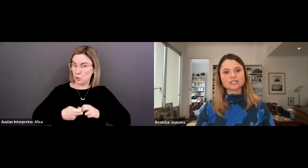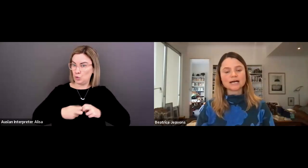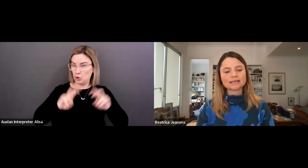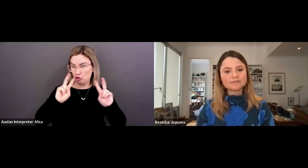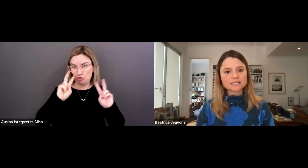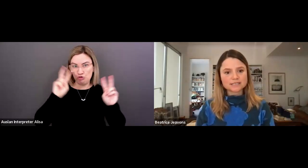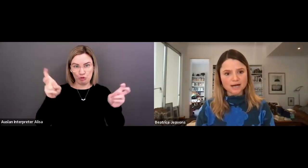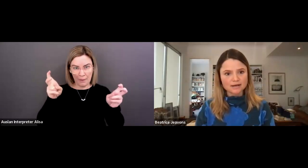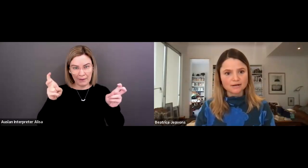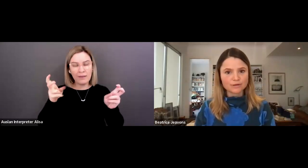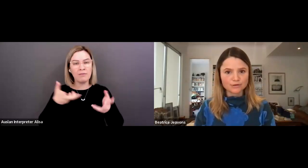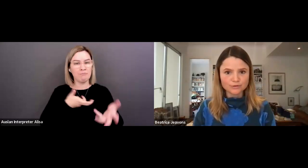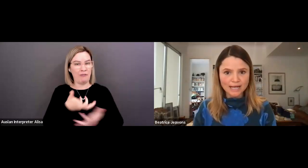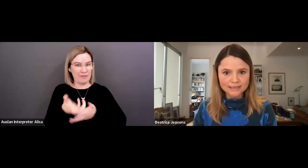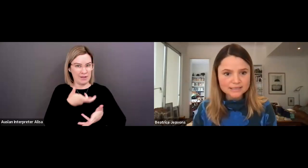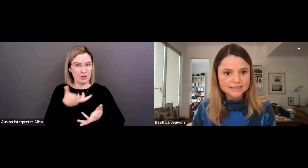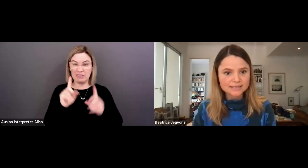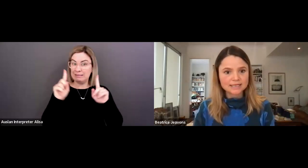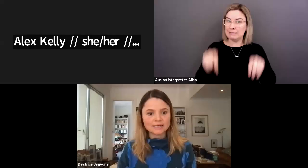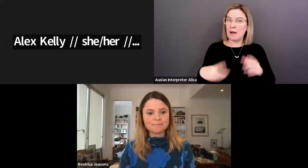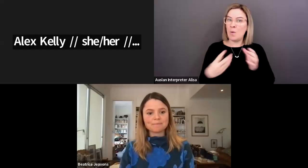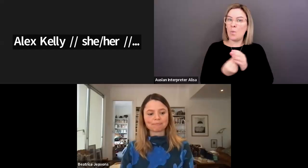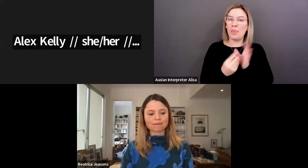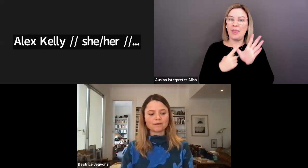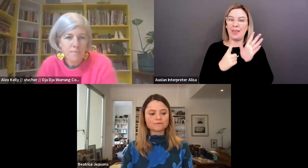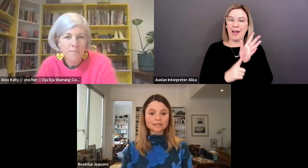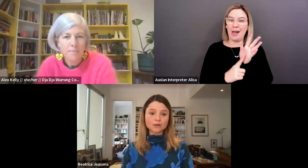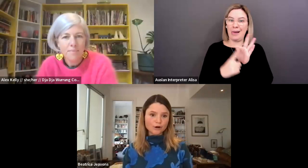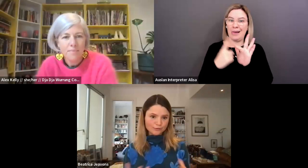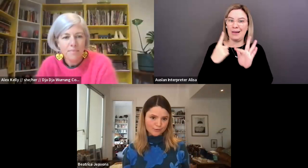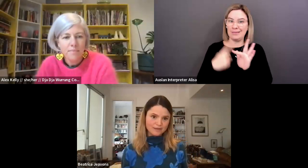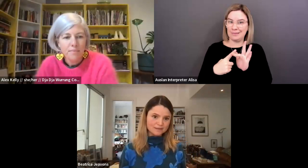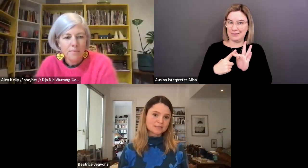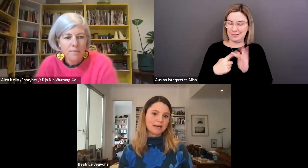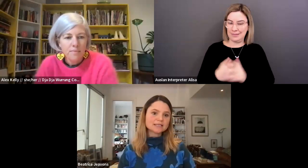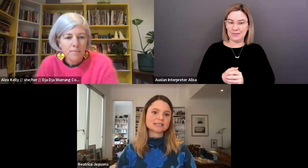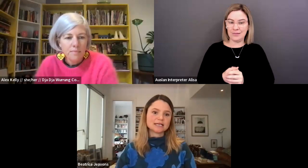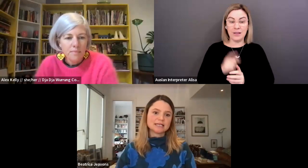So, to kick us off, and provide a bit of context and really kind of set the